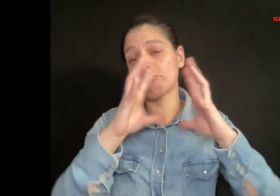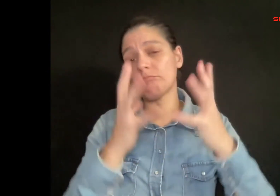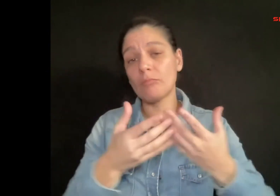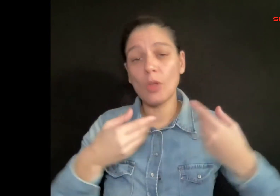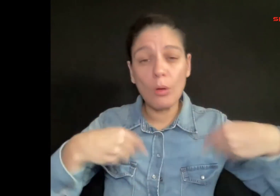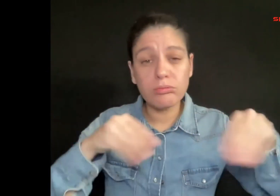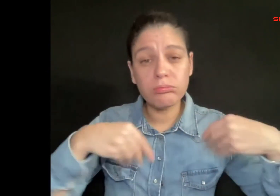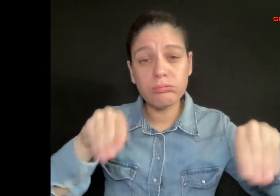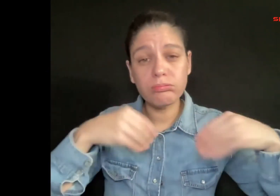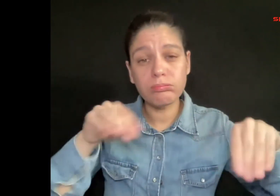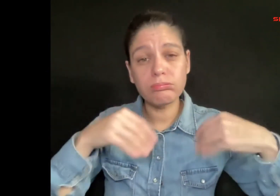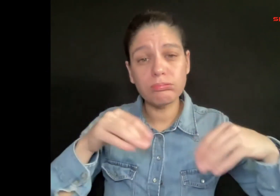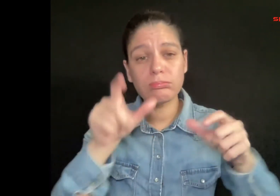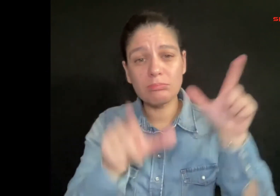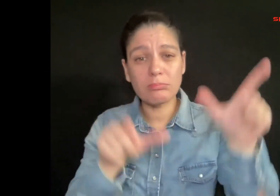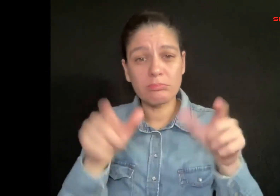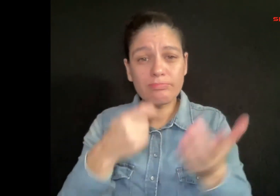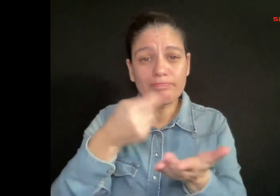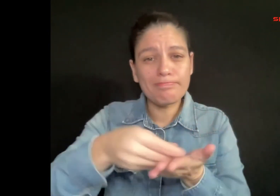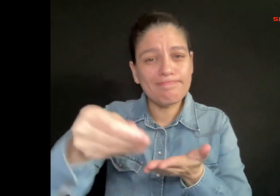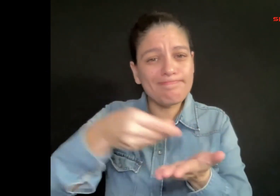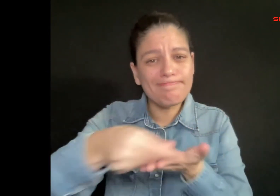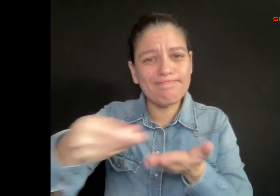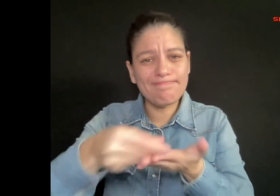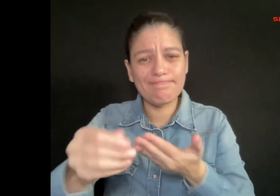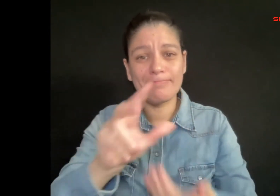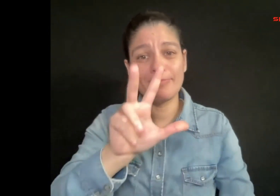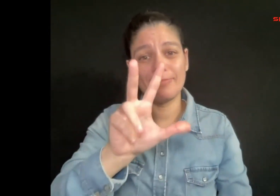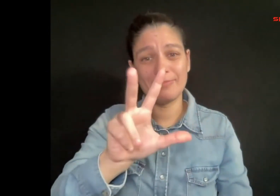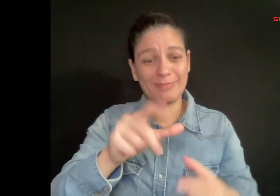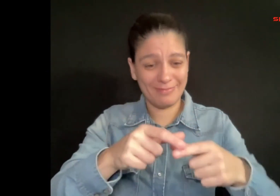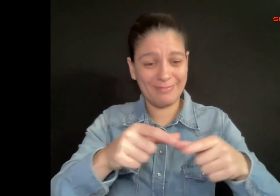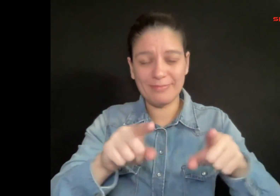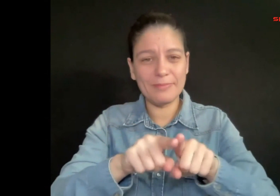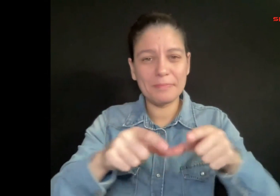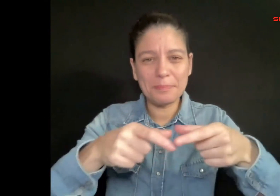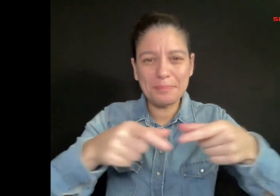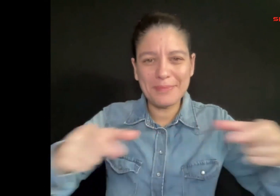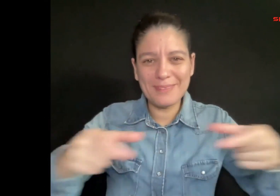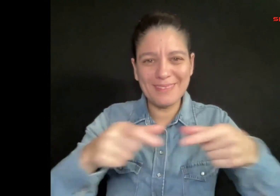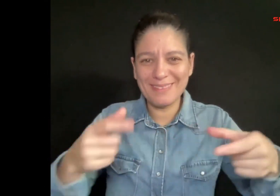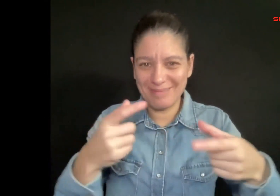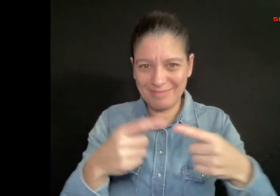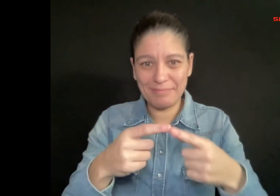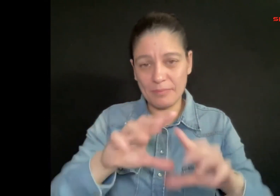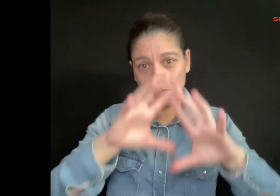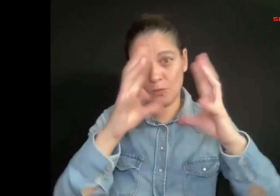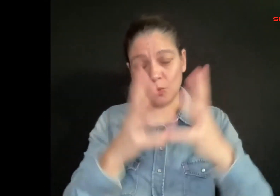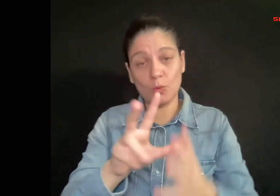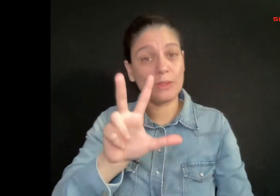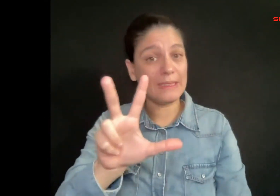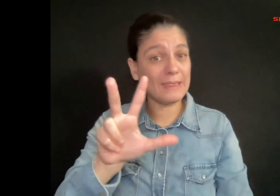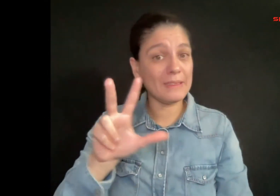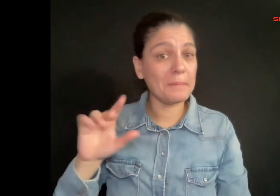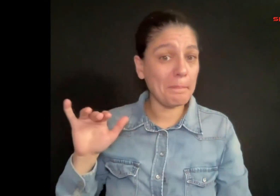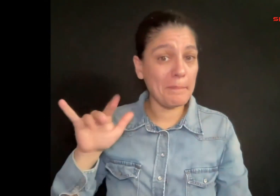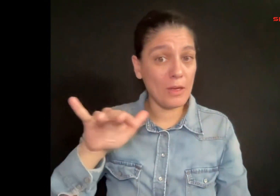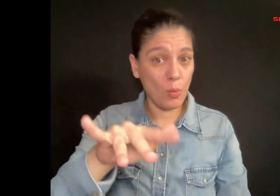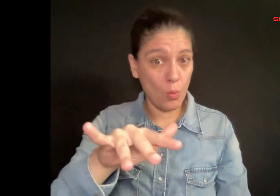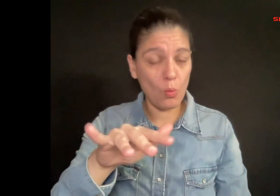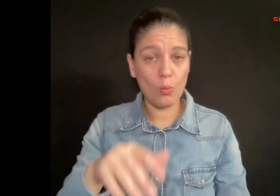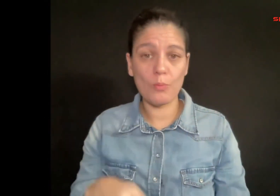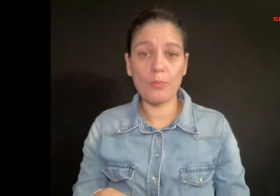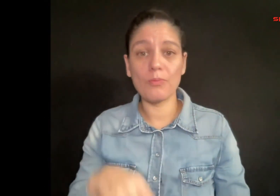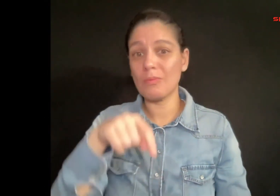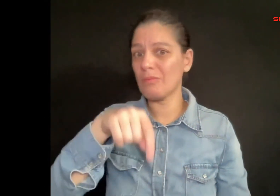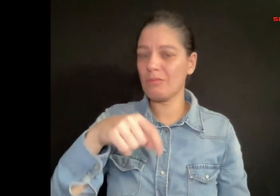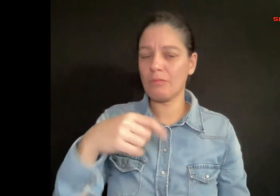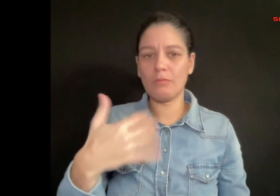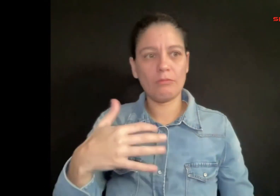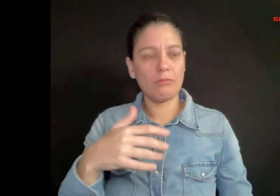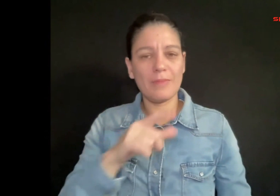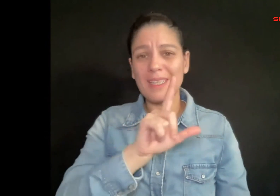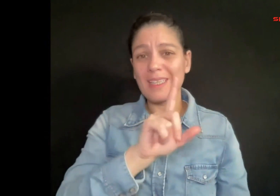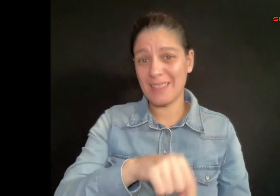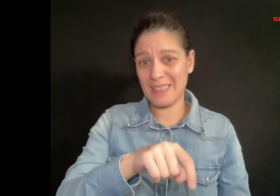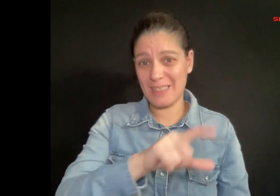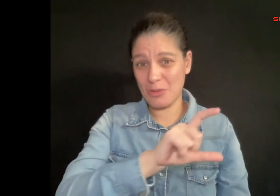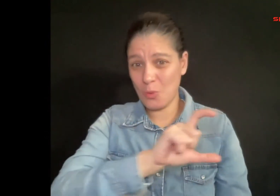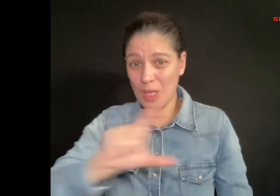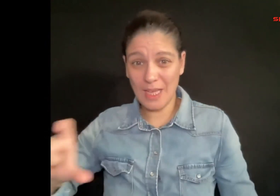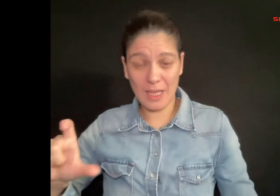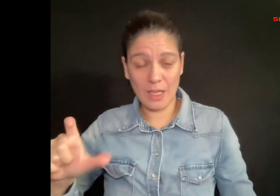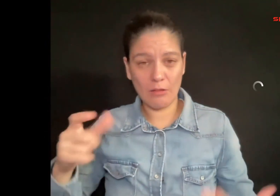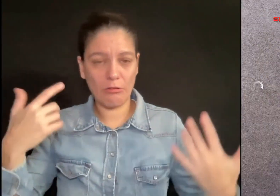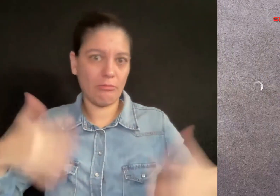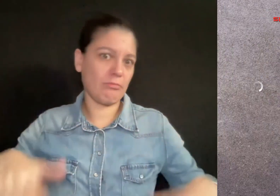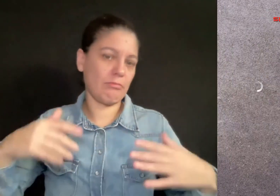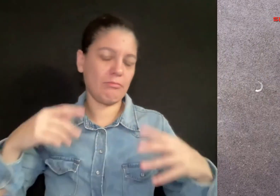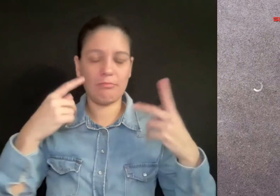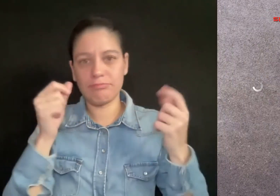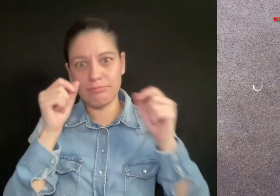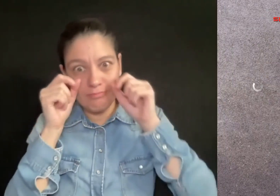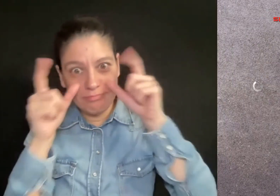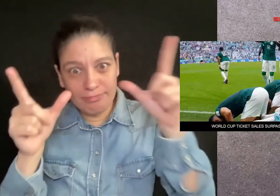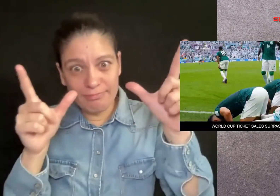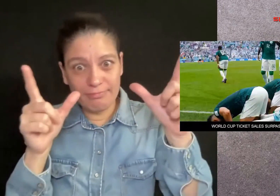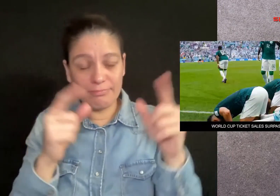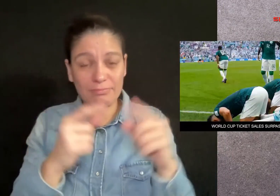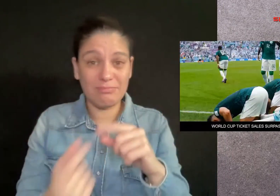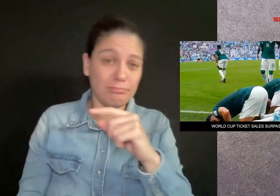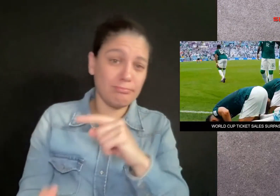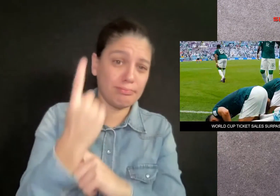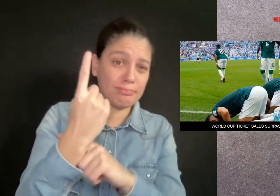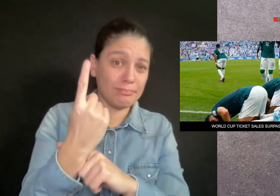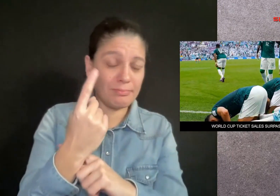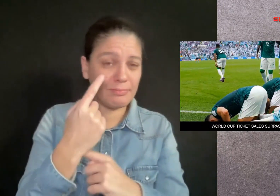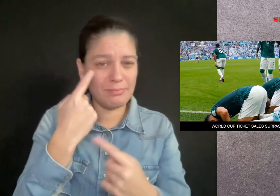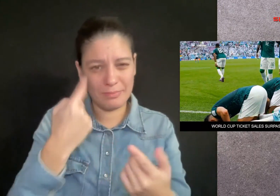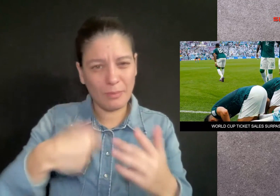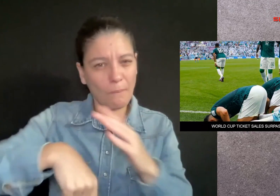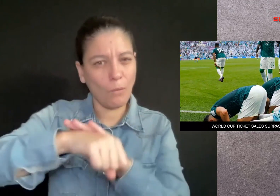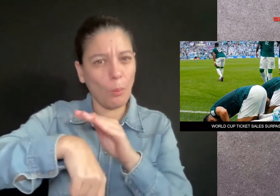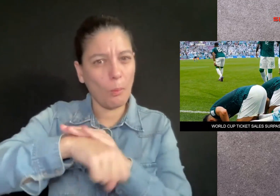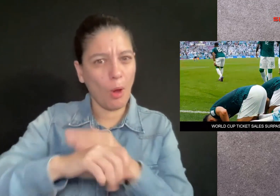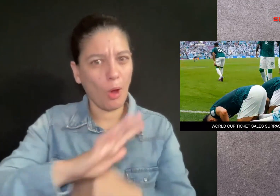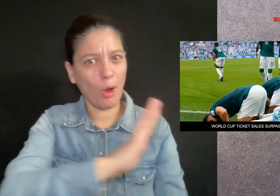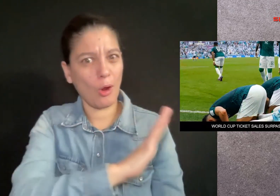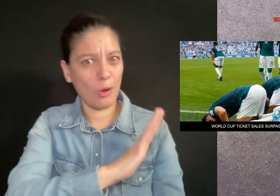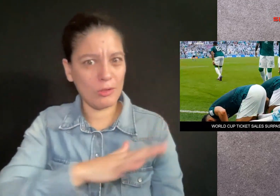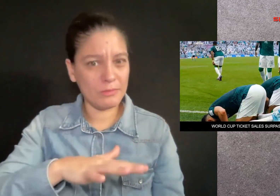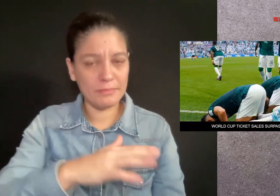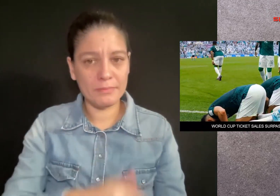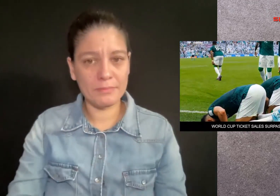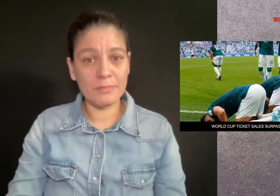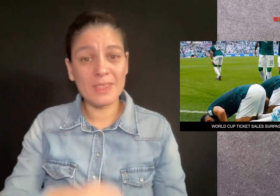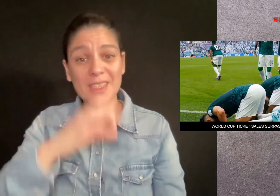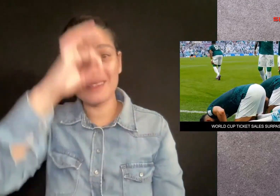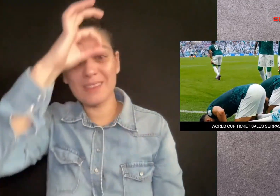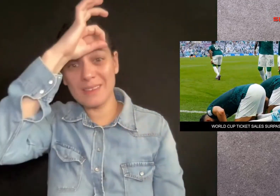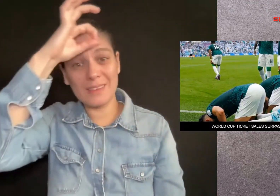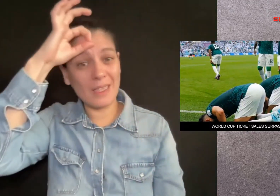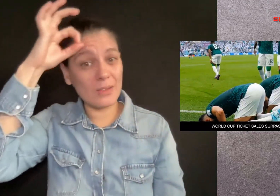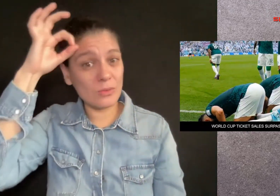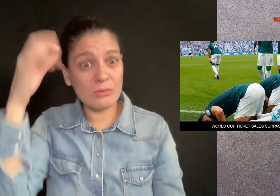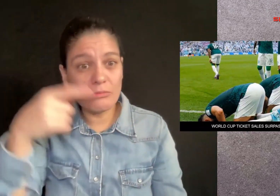3 million and it has been a thrilling and historic week for football fans Saudi Arabia